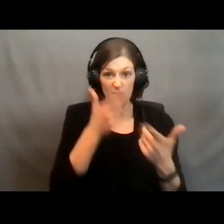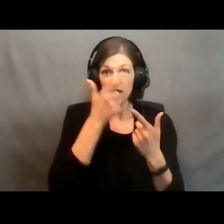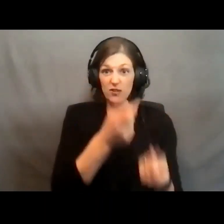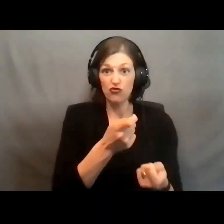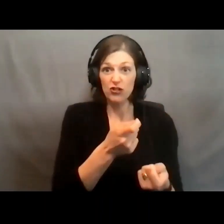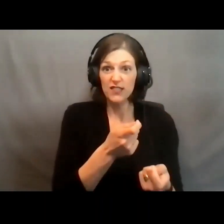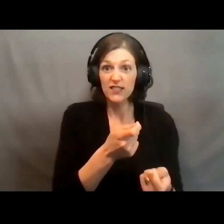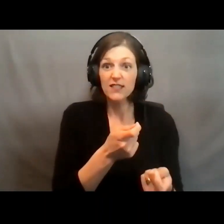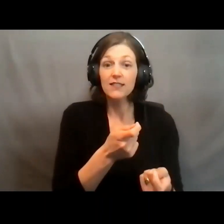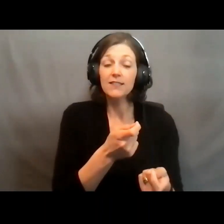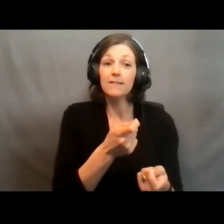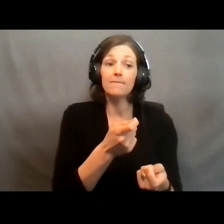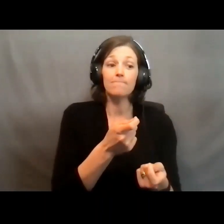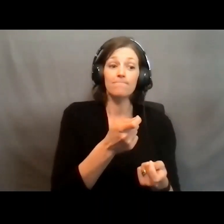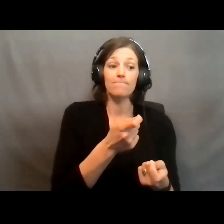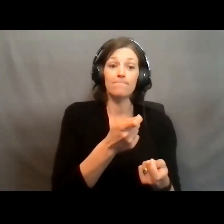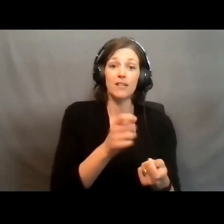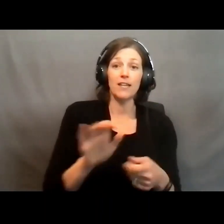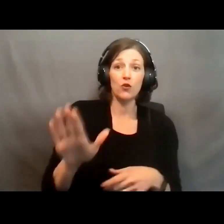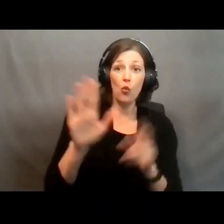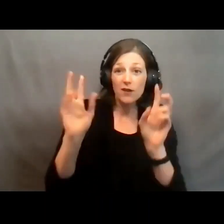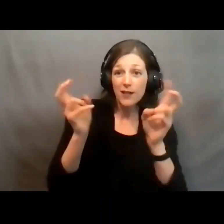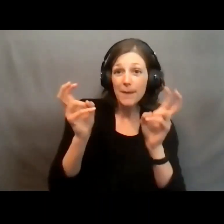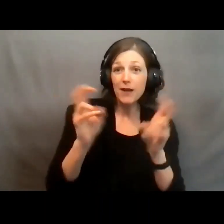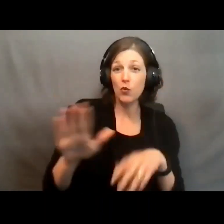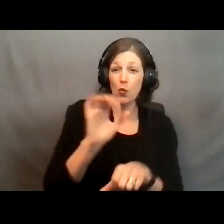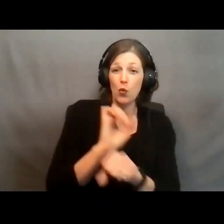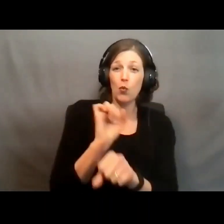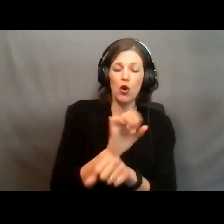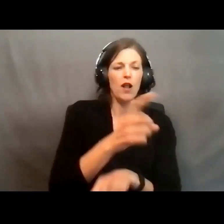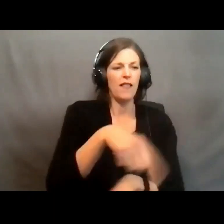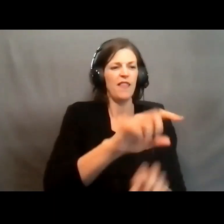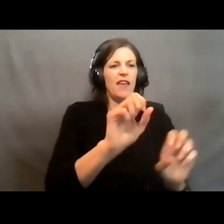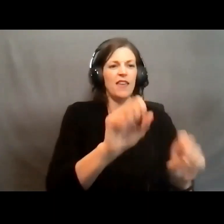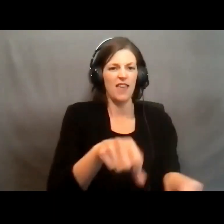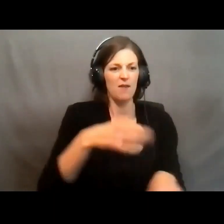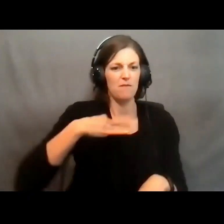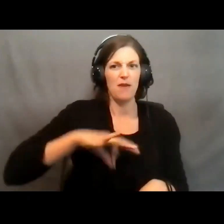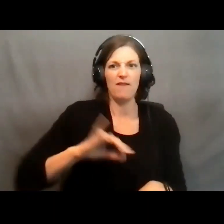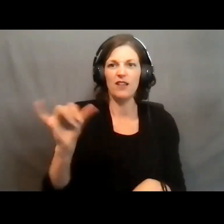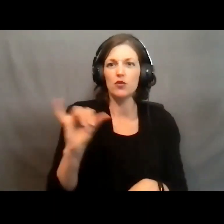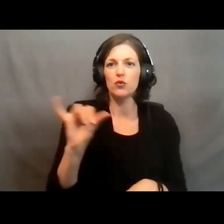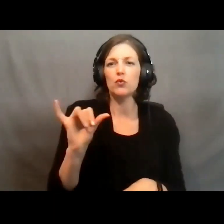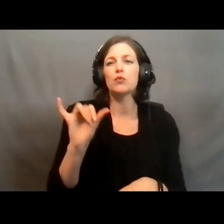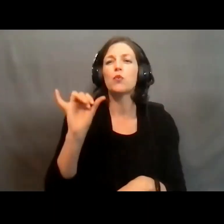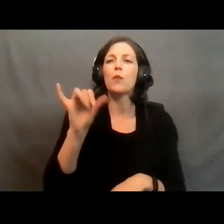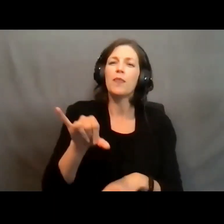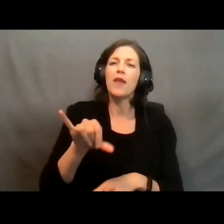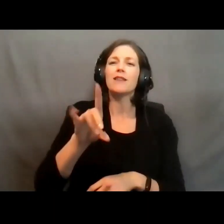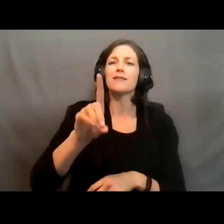or in the work that you're doing 13:41:10 and you will be able to chime in and benefit. That's kind of the dynamic 13:41:14 . That's the difference between